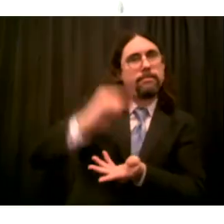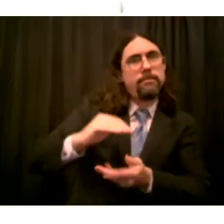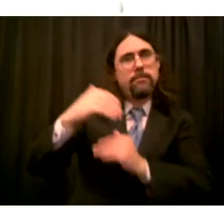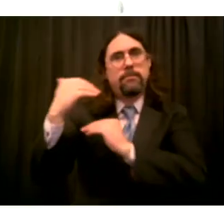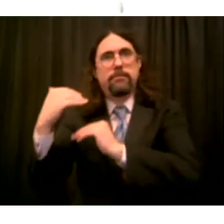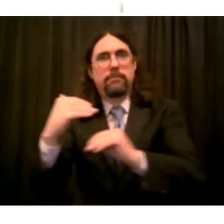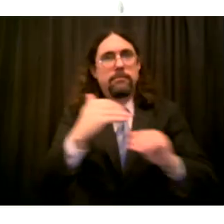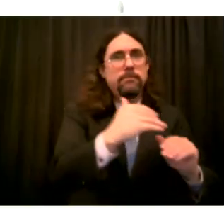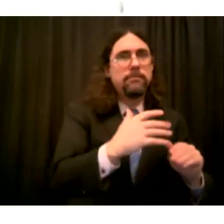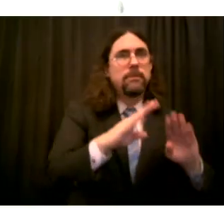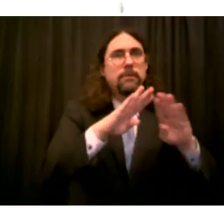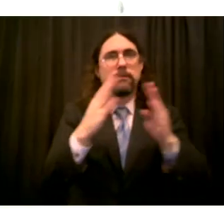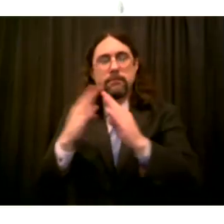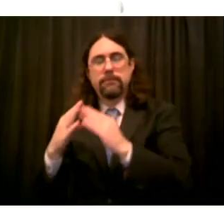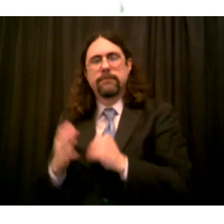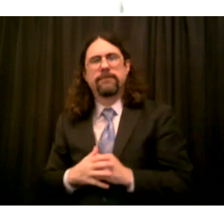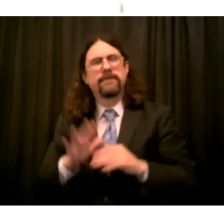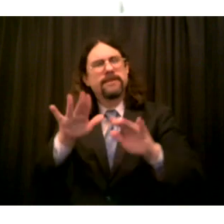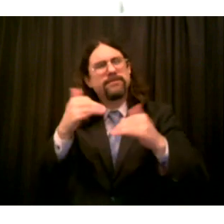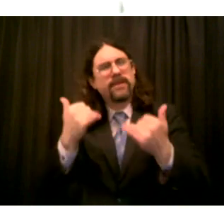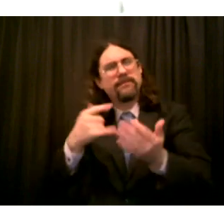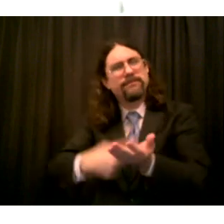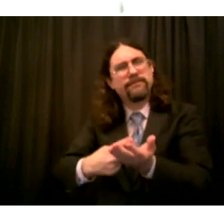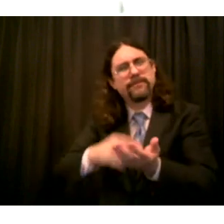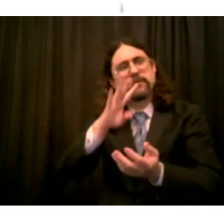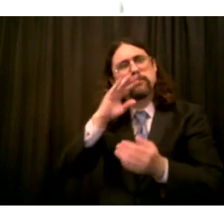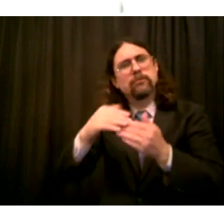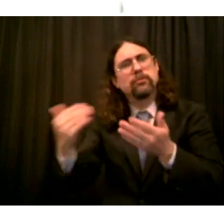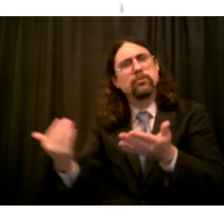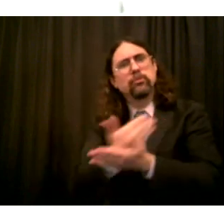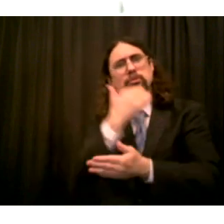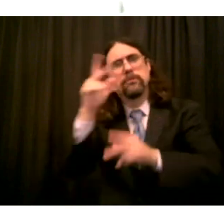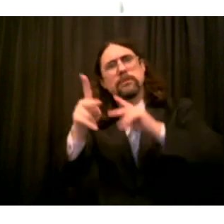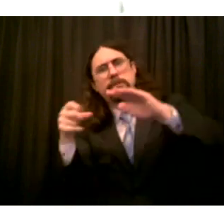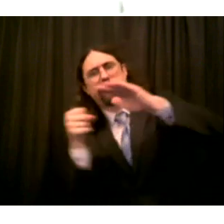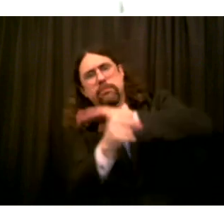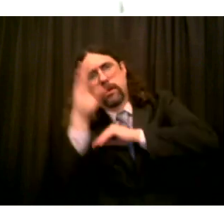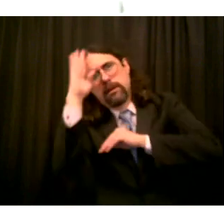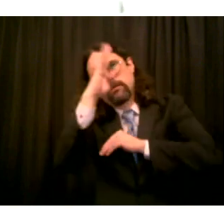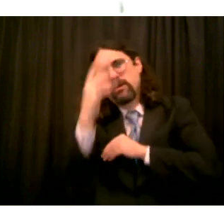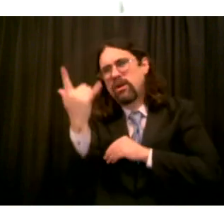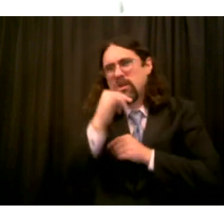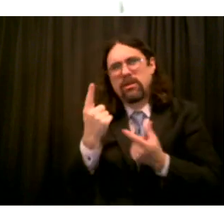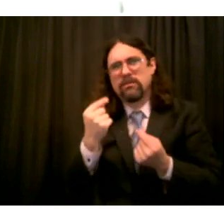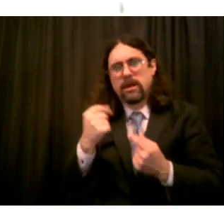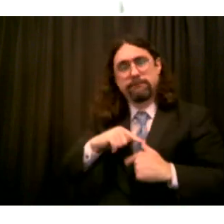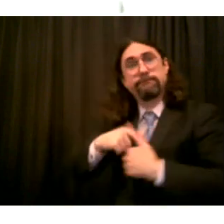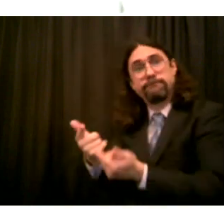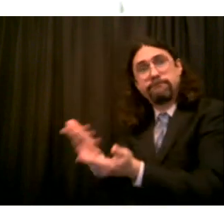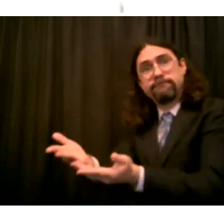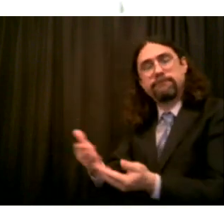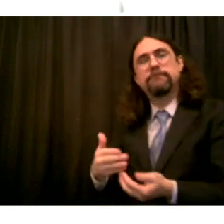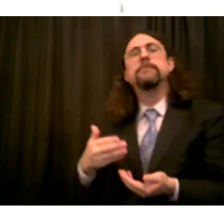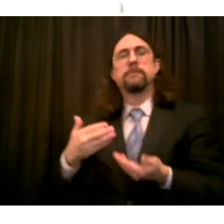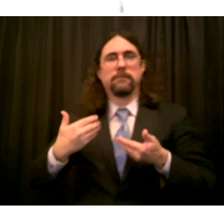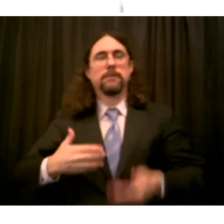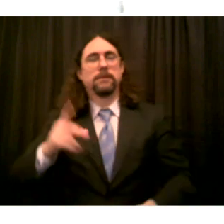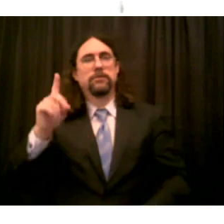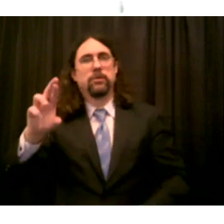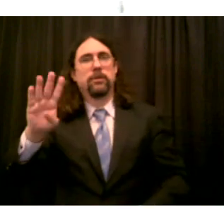DR. BARBOT, DR. VARMA, WHAT DO SAY? WE LOOK AT THE